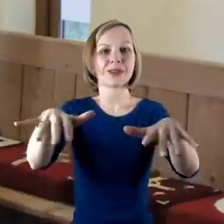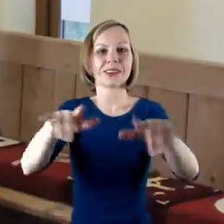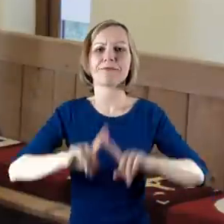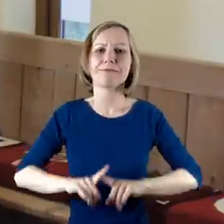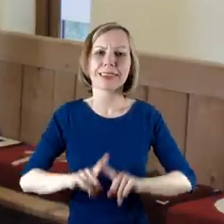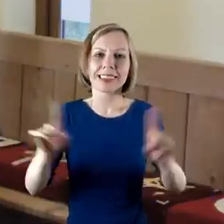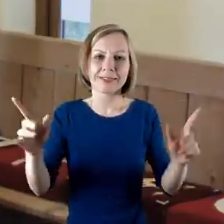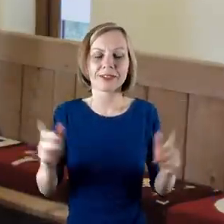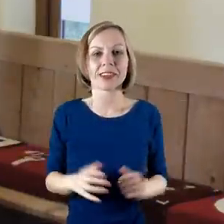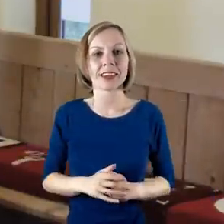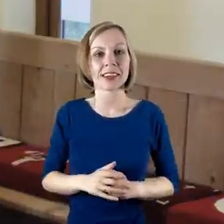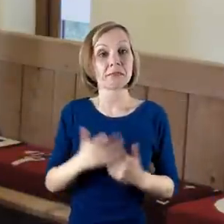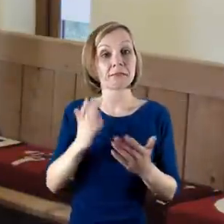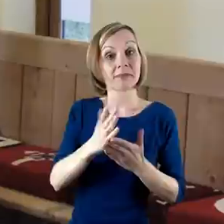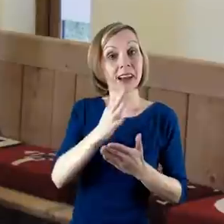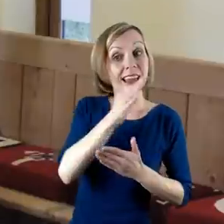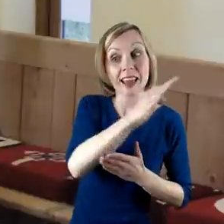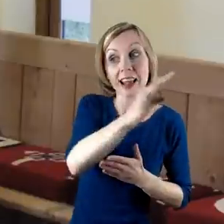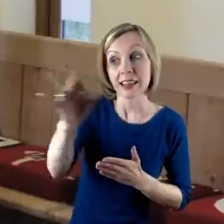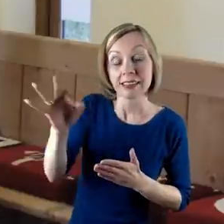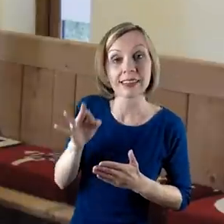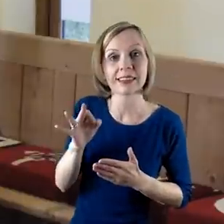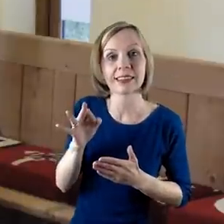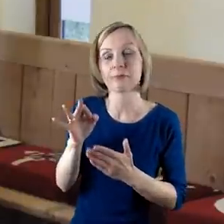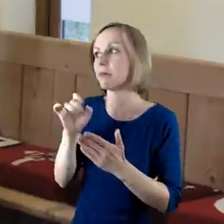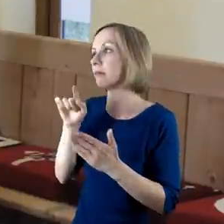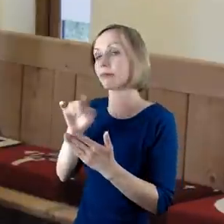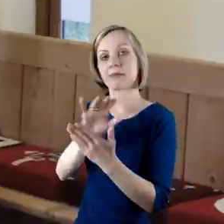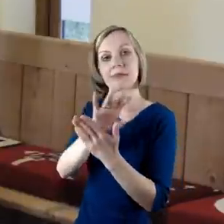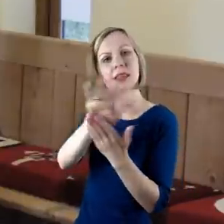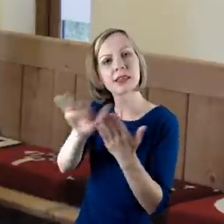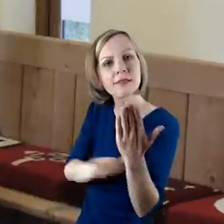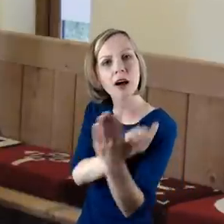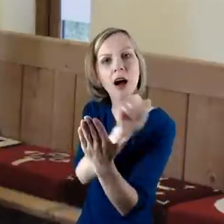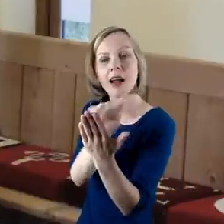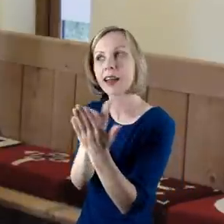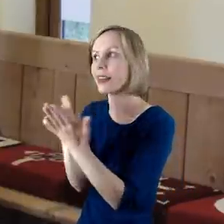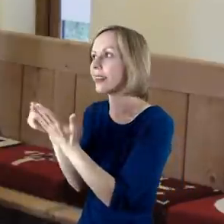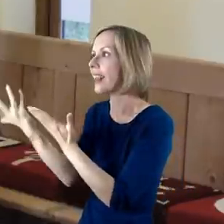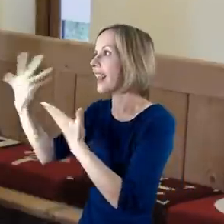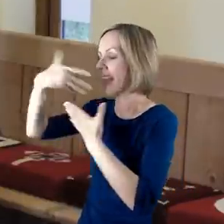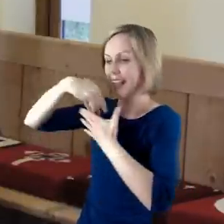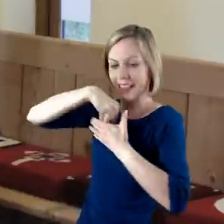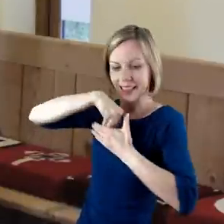It's an invitation to let the divine flow in you and through you.